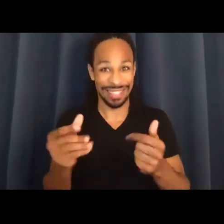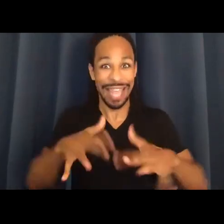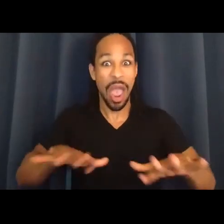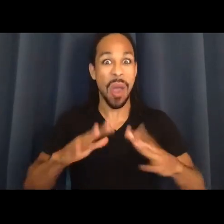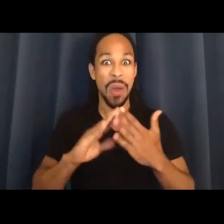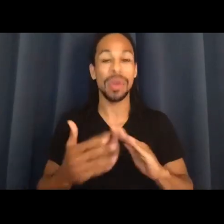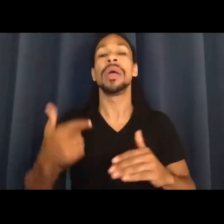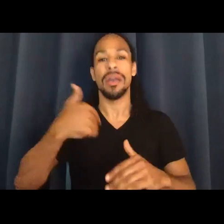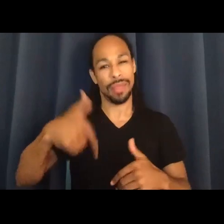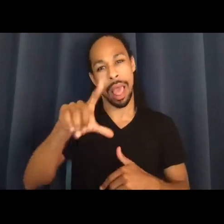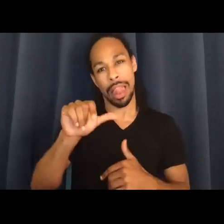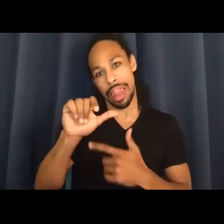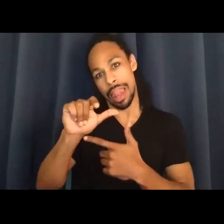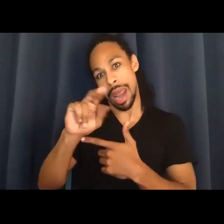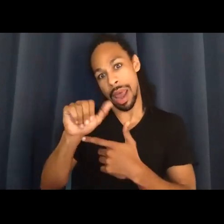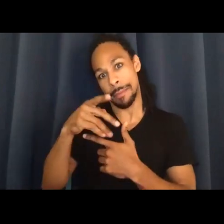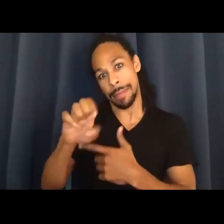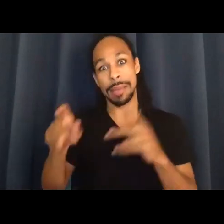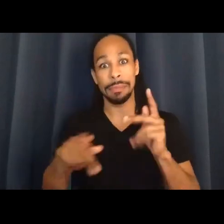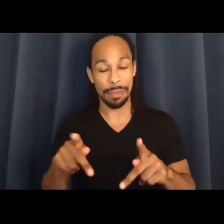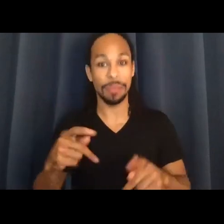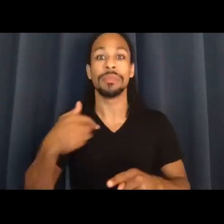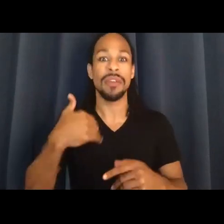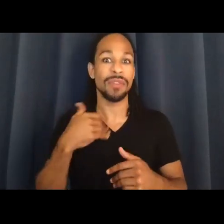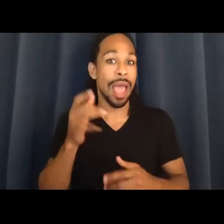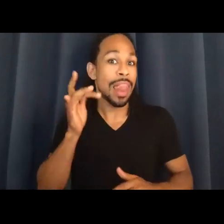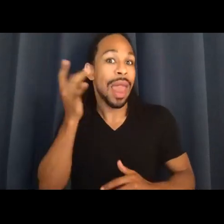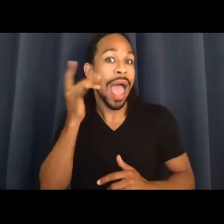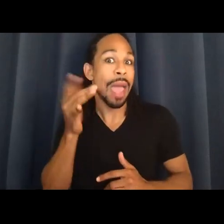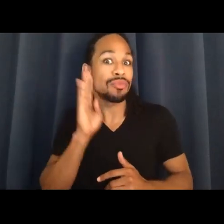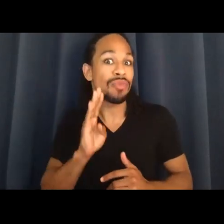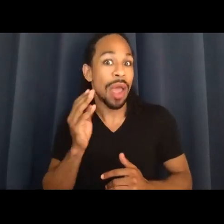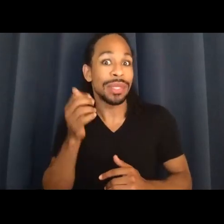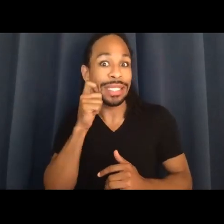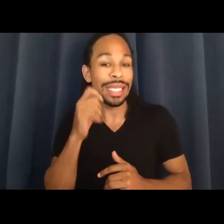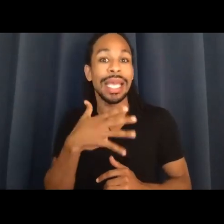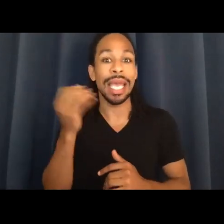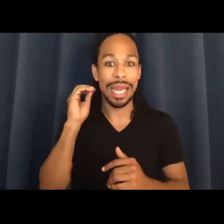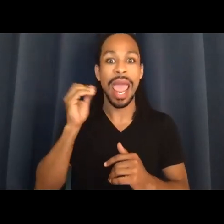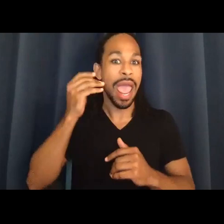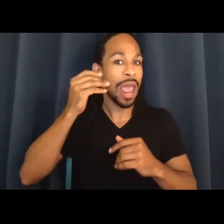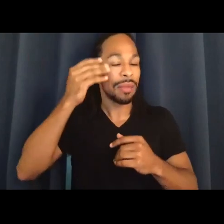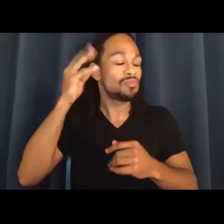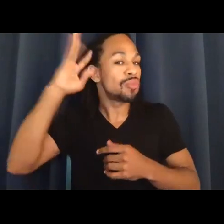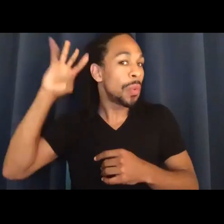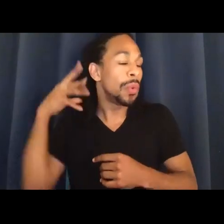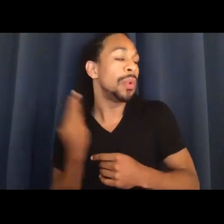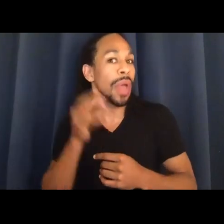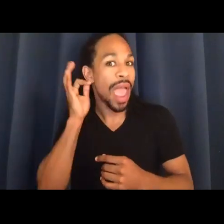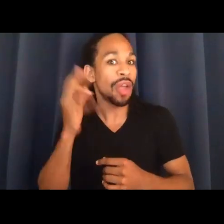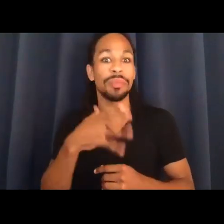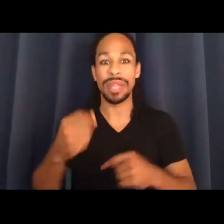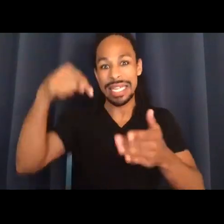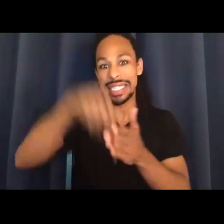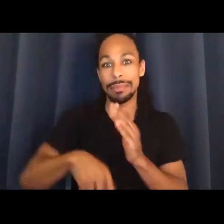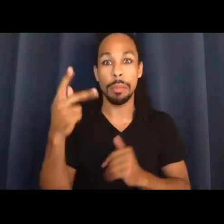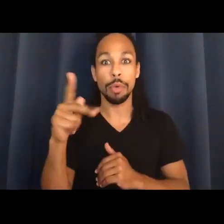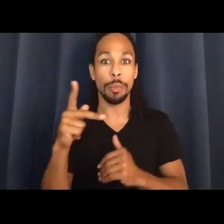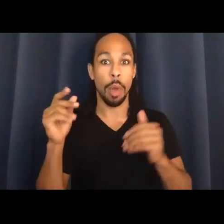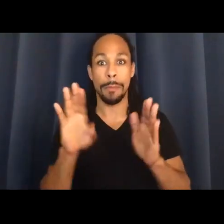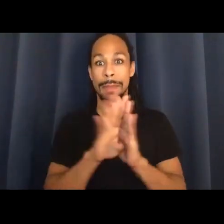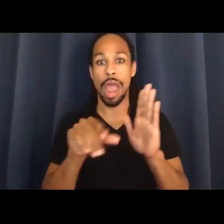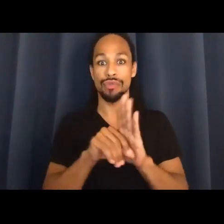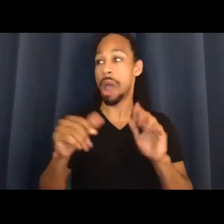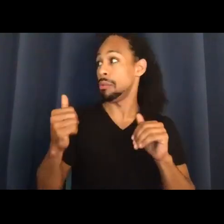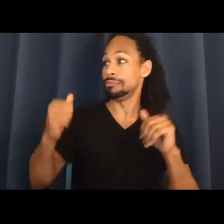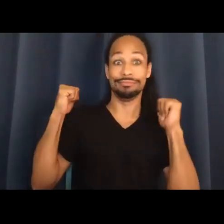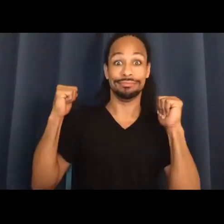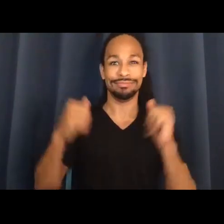with brown faux locks in a bob in a lavender shirt, and my background is a deep purple wall. First, thank you for joining us